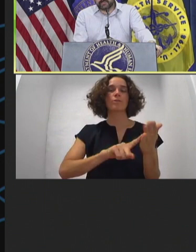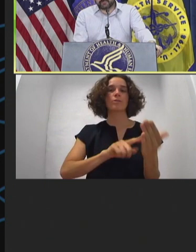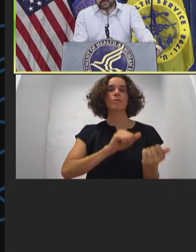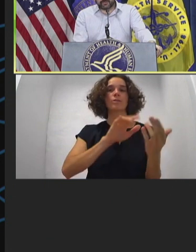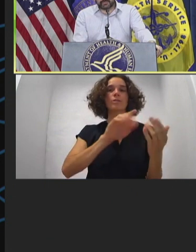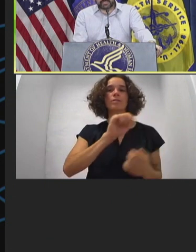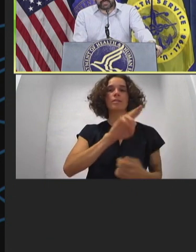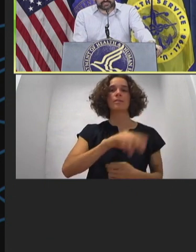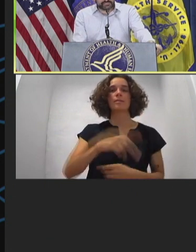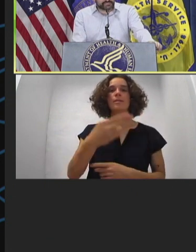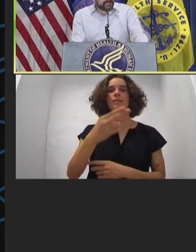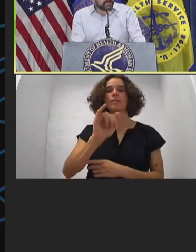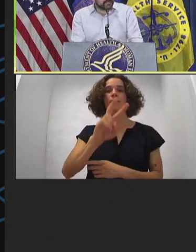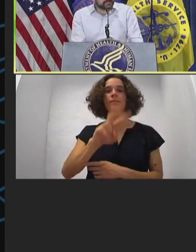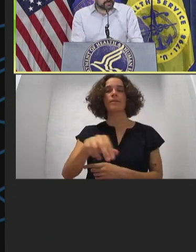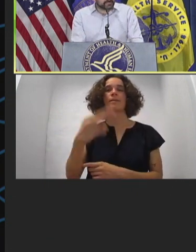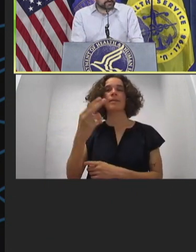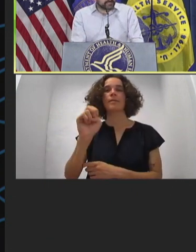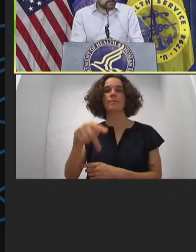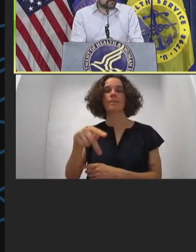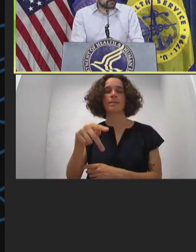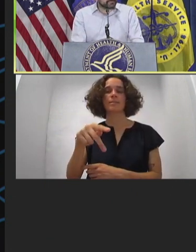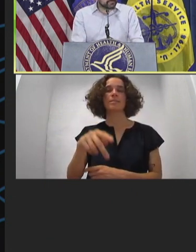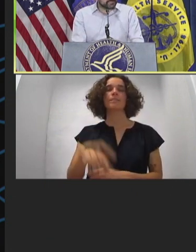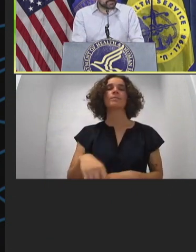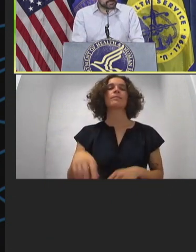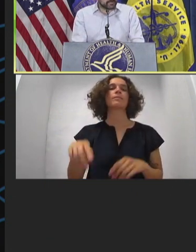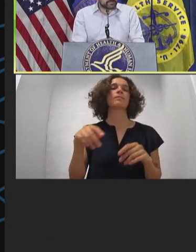viral hepatitis. It's great to have this opportunity to talk to you about